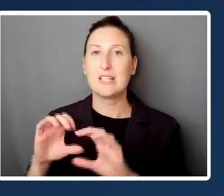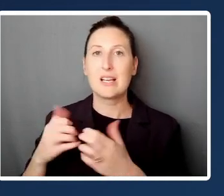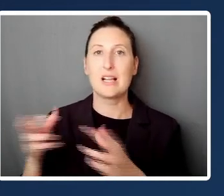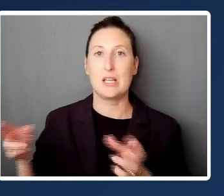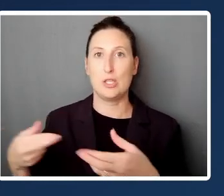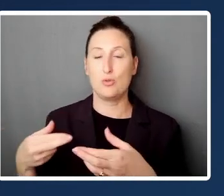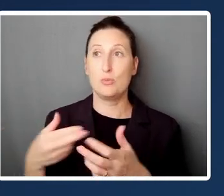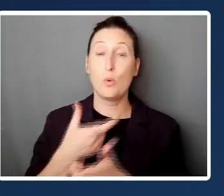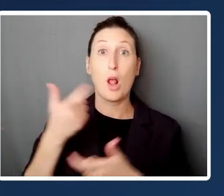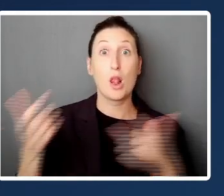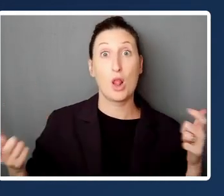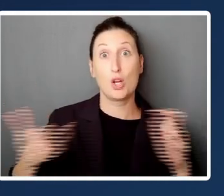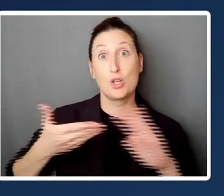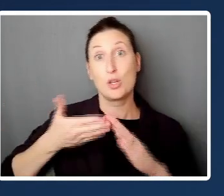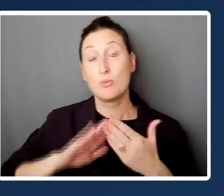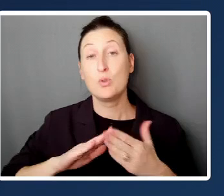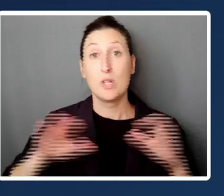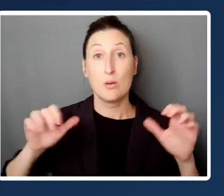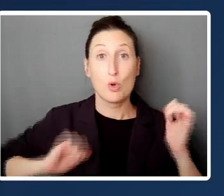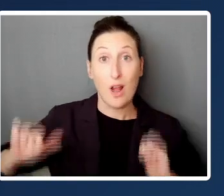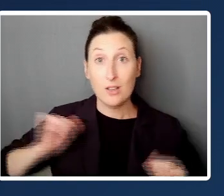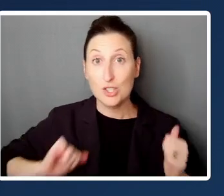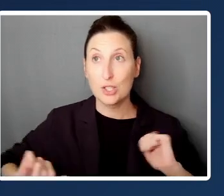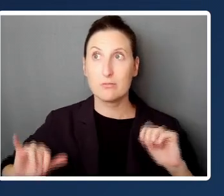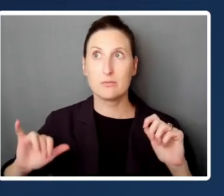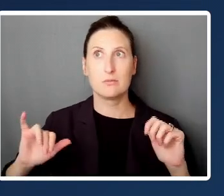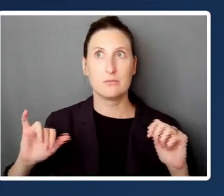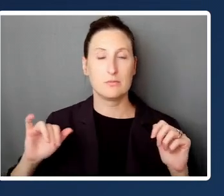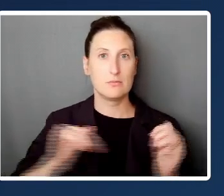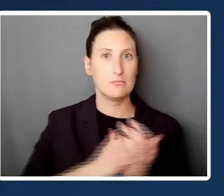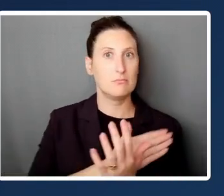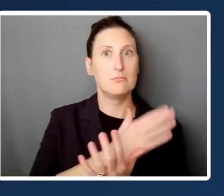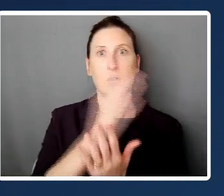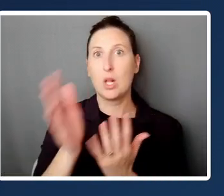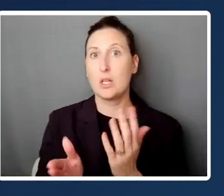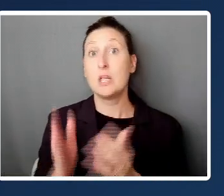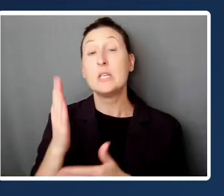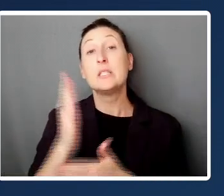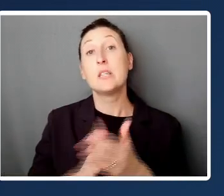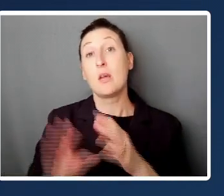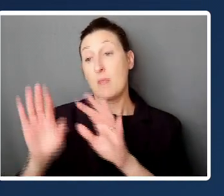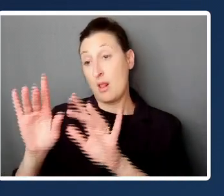production. Some of the things that are coming in, as artists. Yeah, I mean, Luis, being the artist,